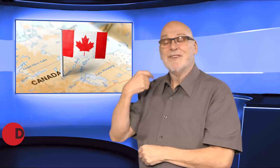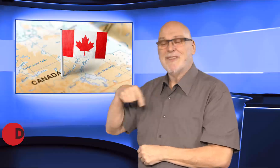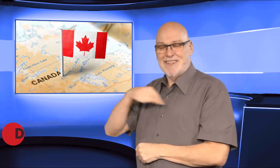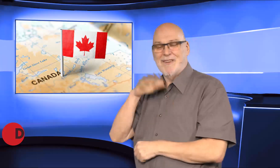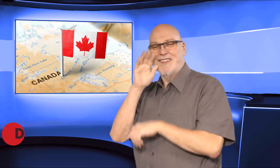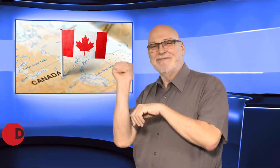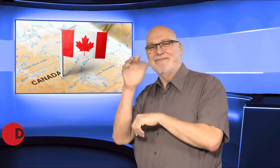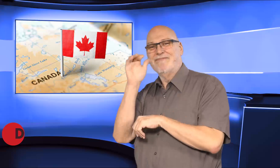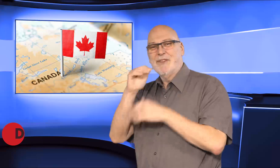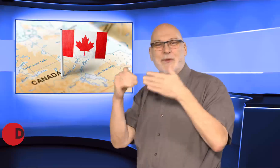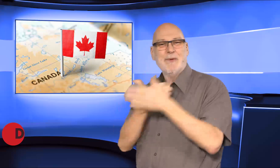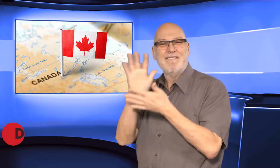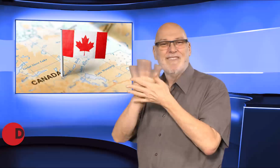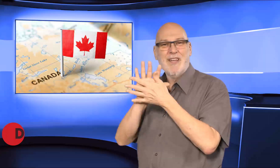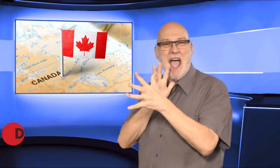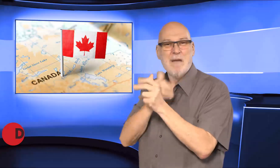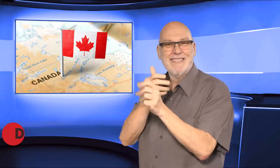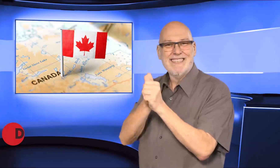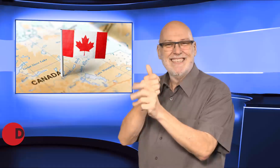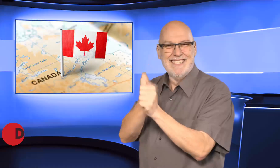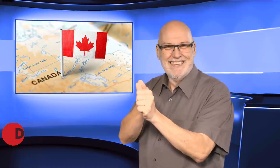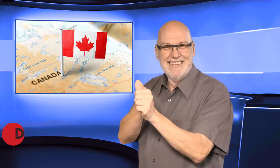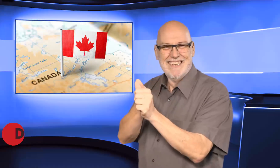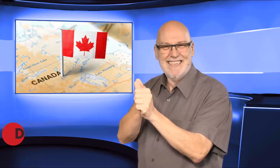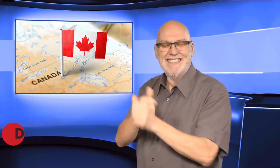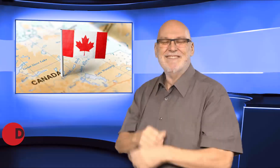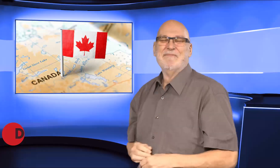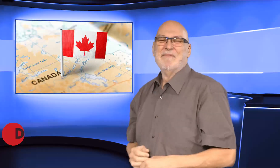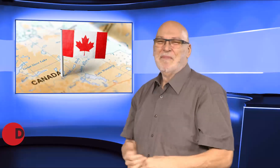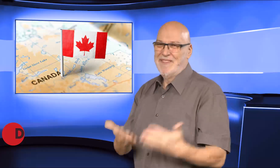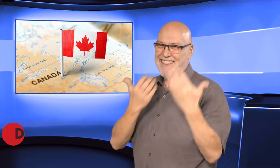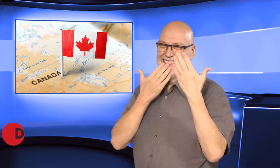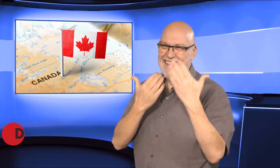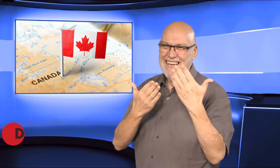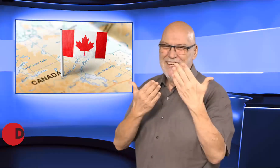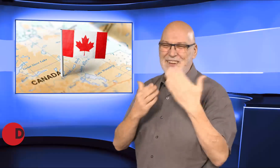get new video updates!